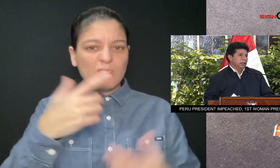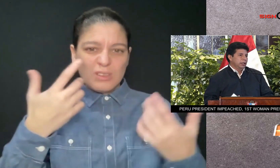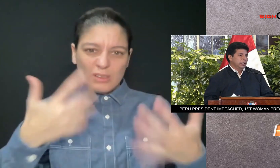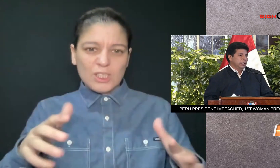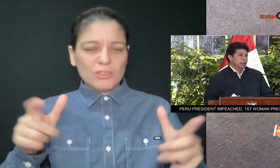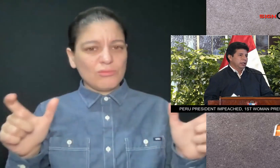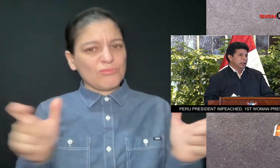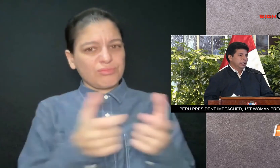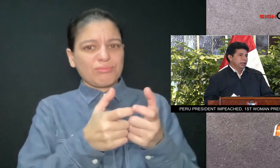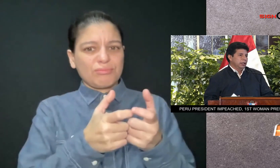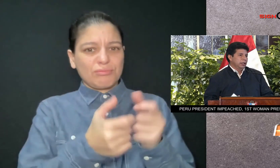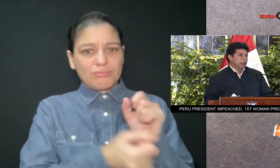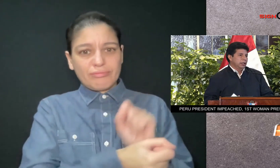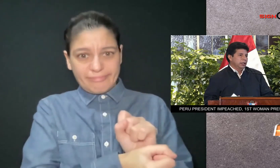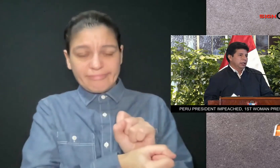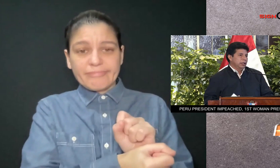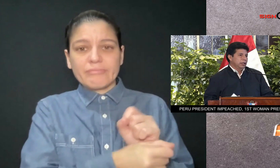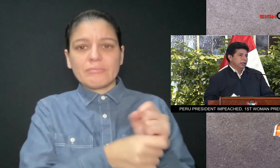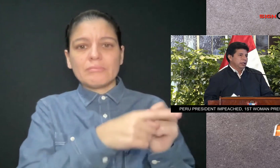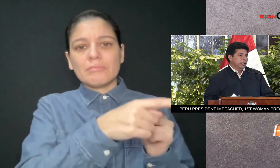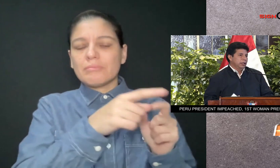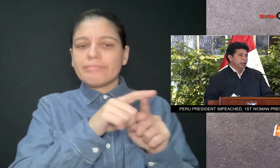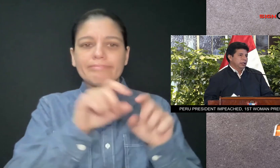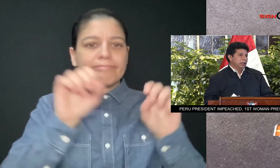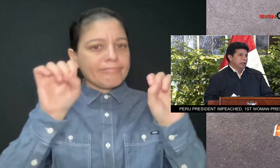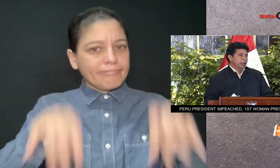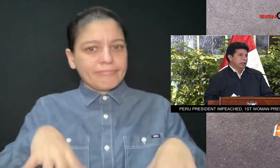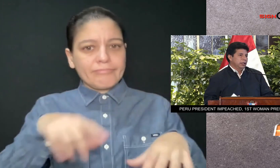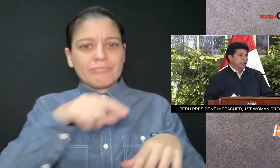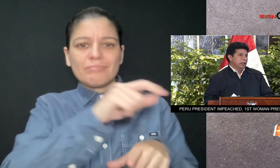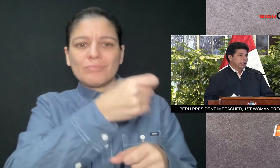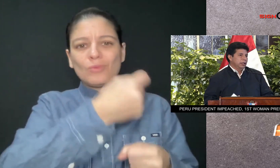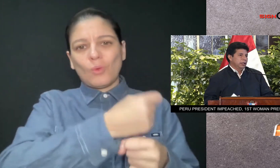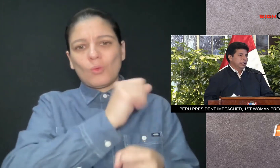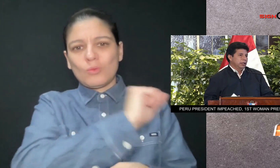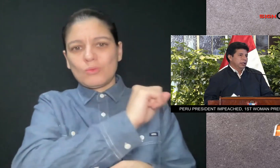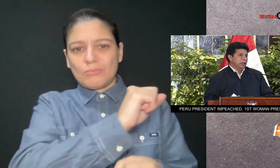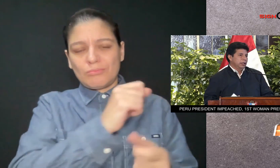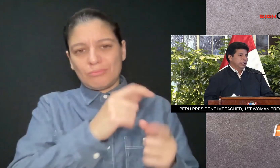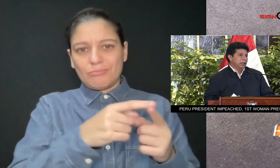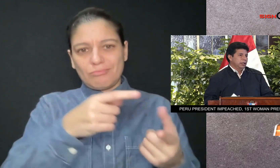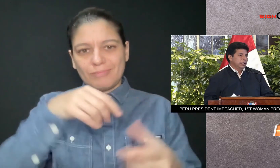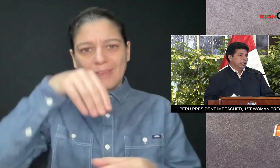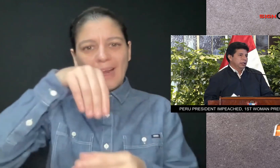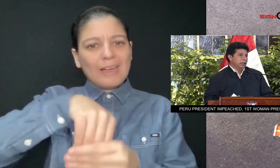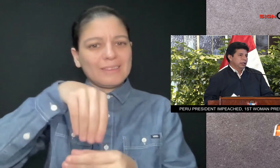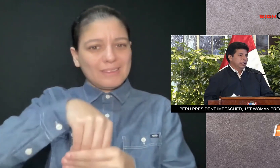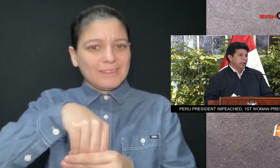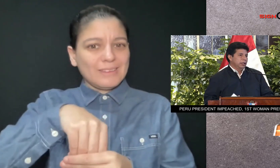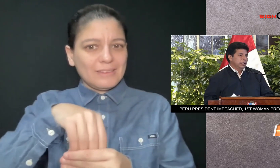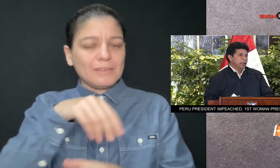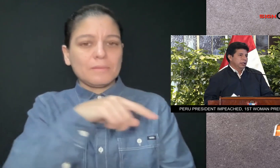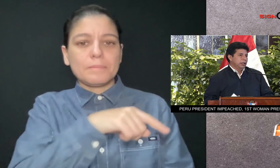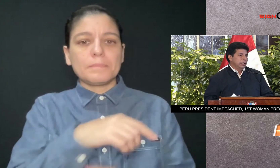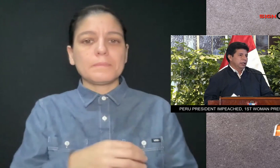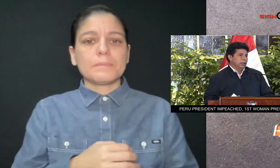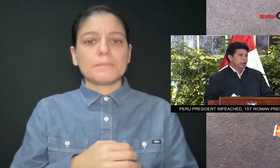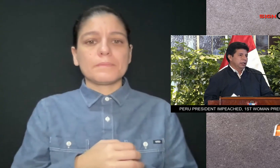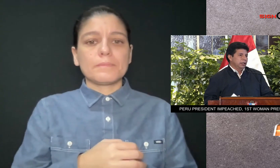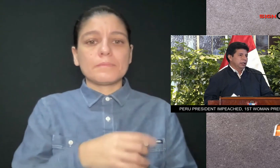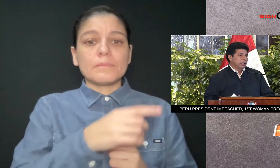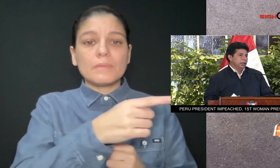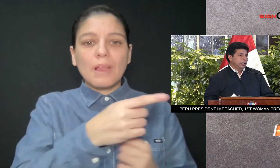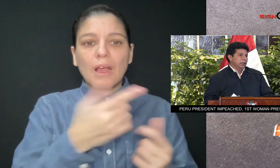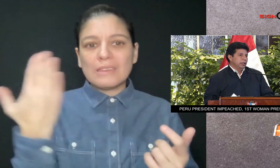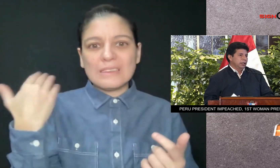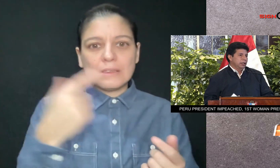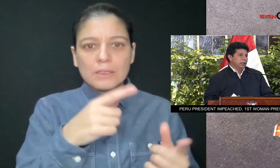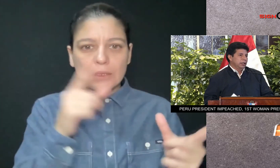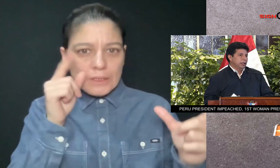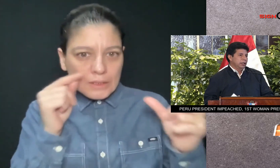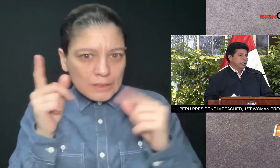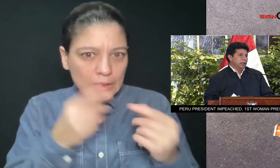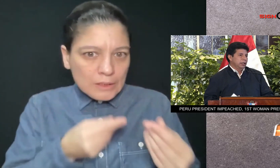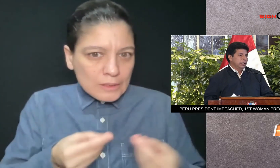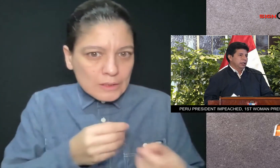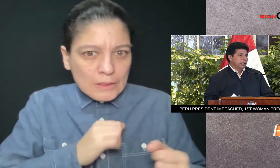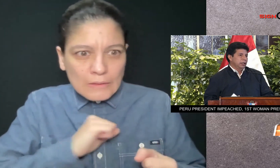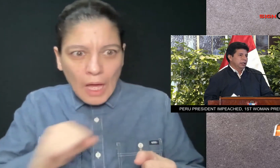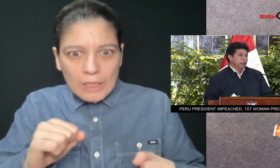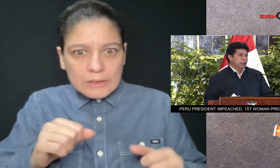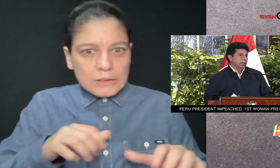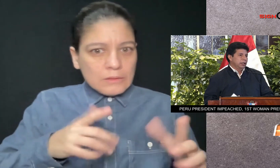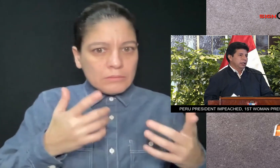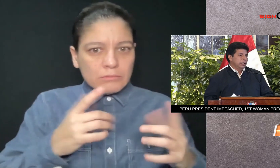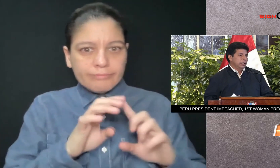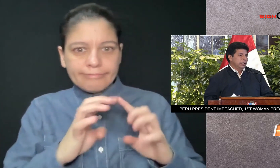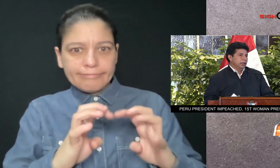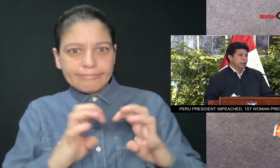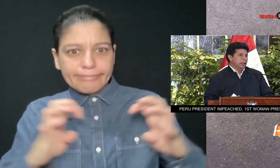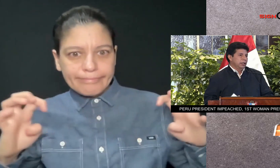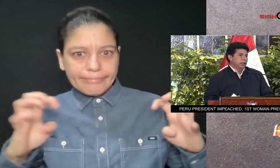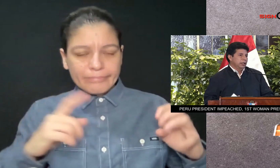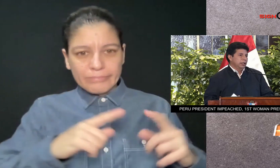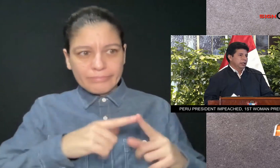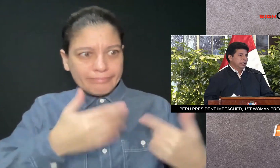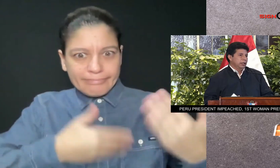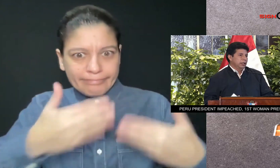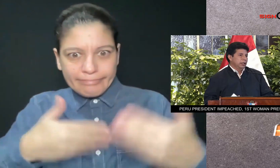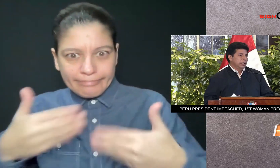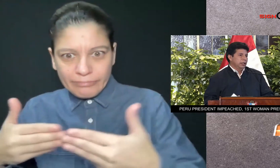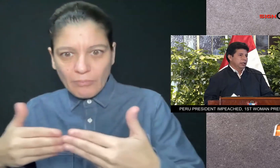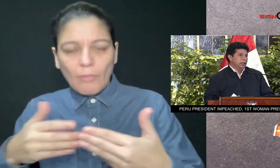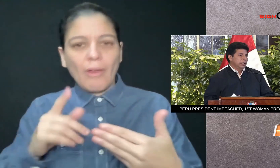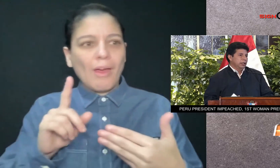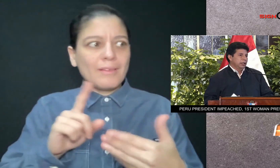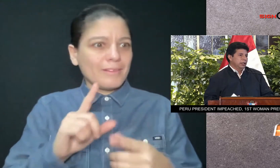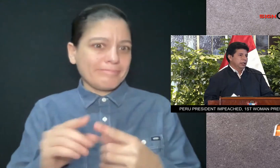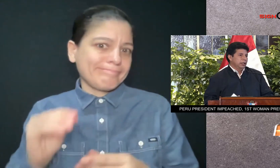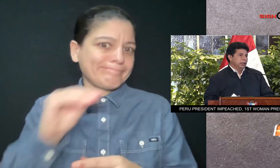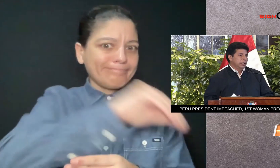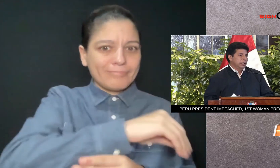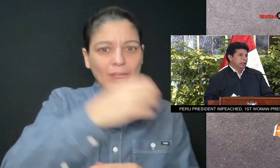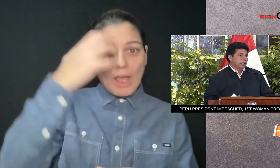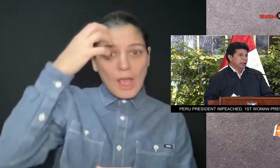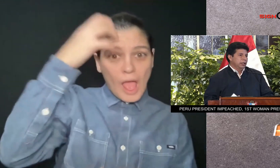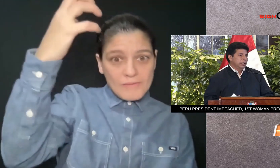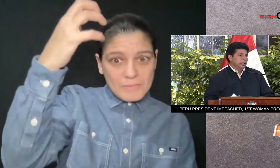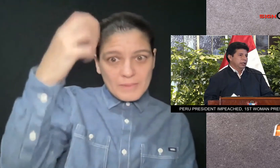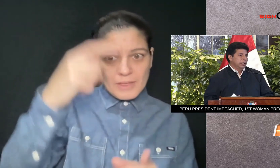arrested and impeached by lawmakers he tried to quickly dissolve Congress temporarily